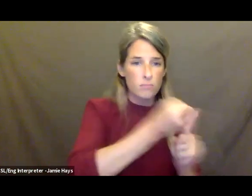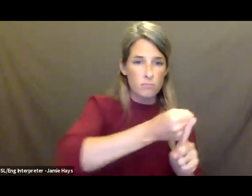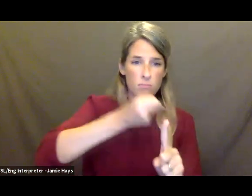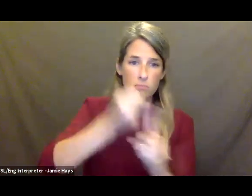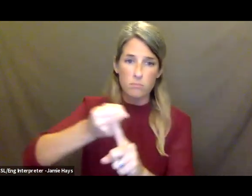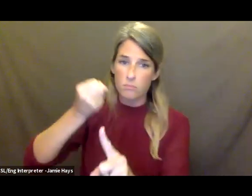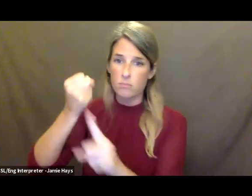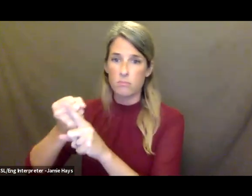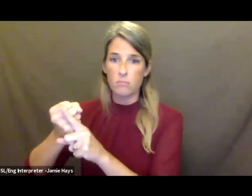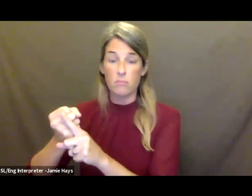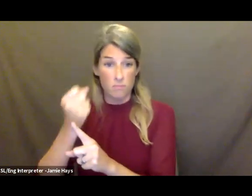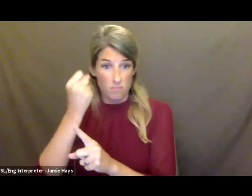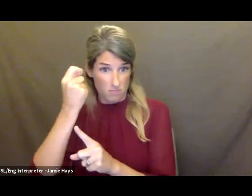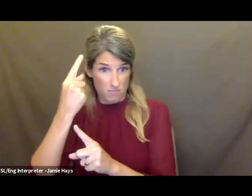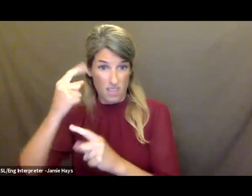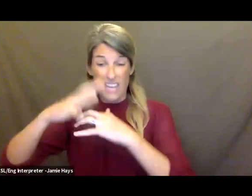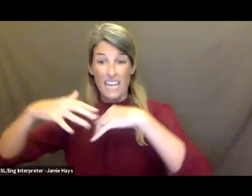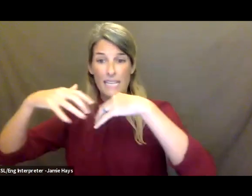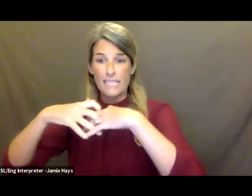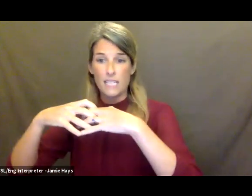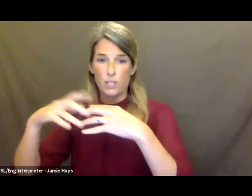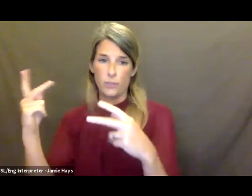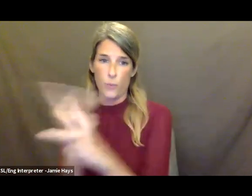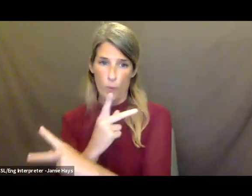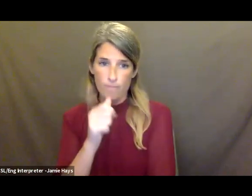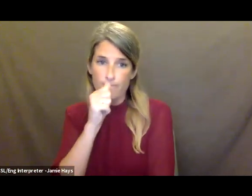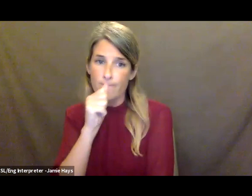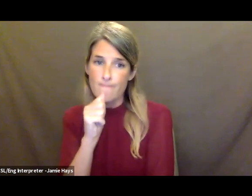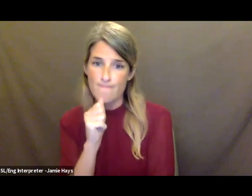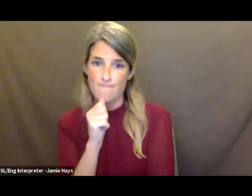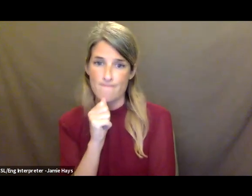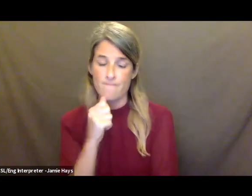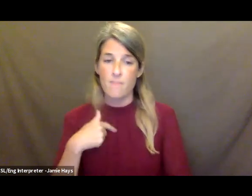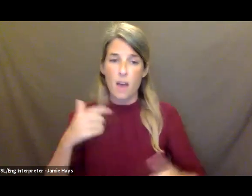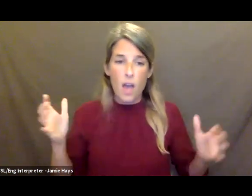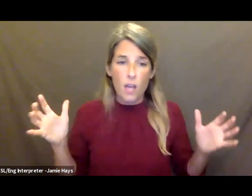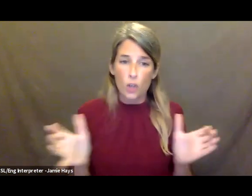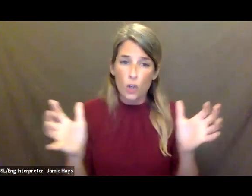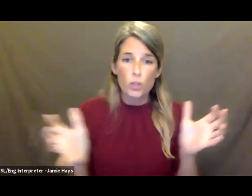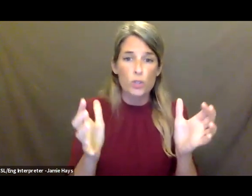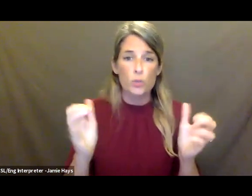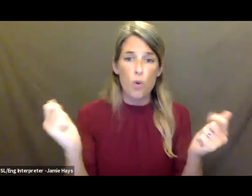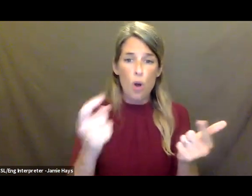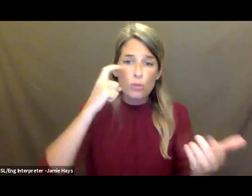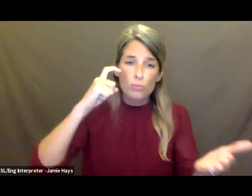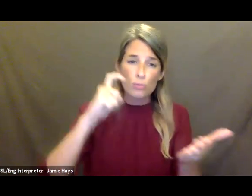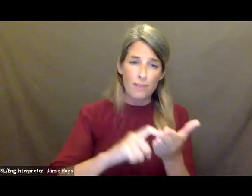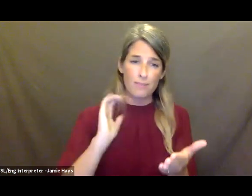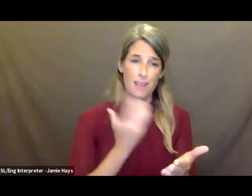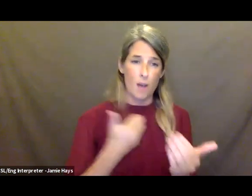worldwide. I invite you to join me in acknowledging all of this as well as our shared responsibility: to make good at